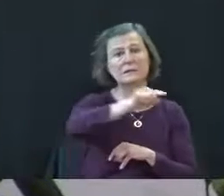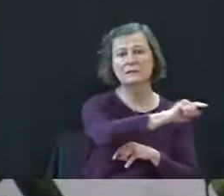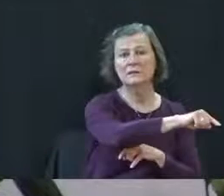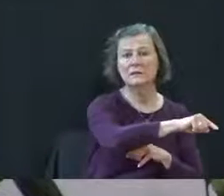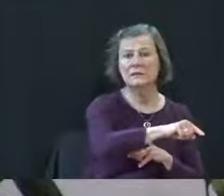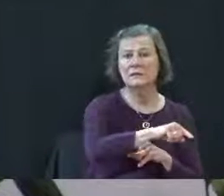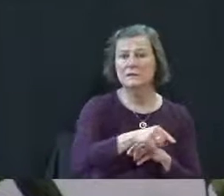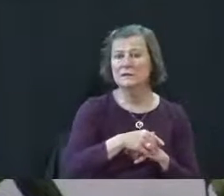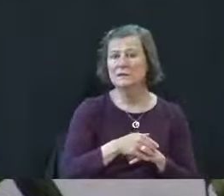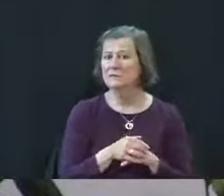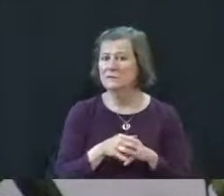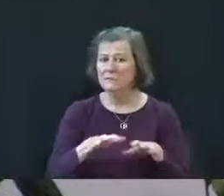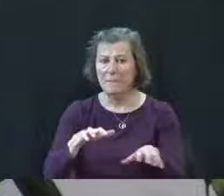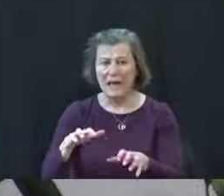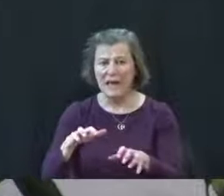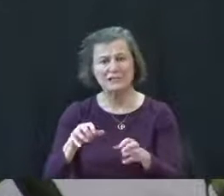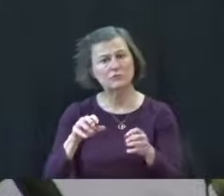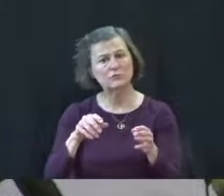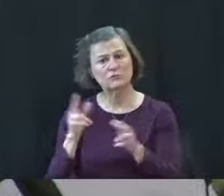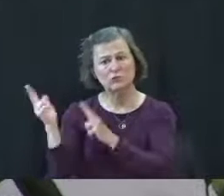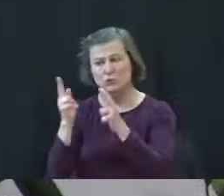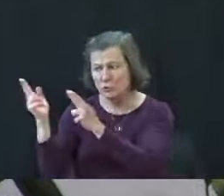More mass shootings.